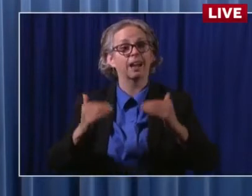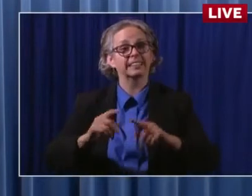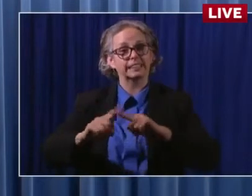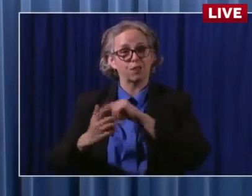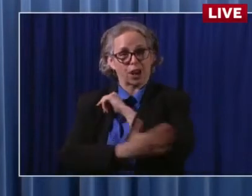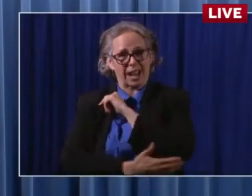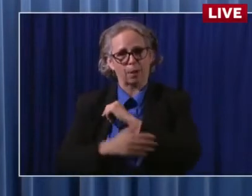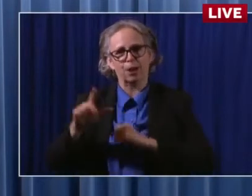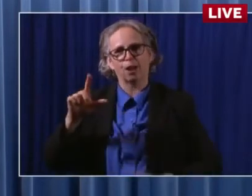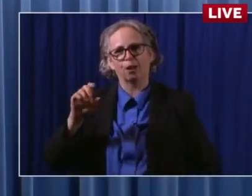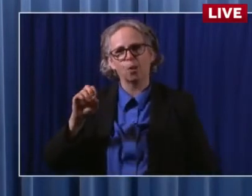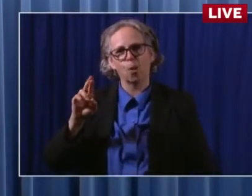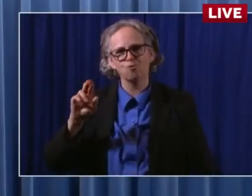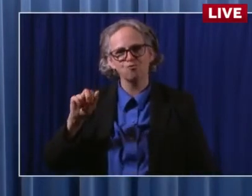LORAIN COUNTY.